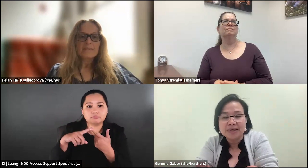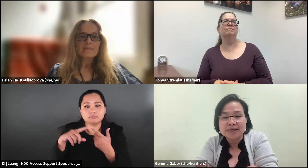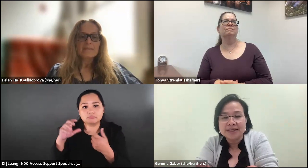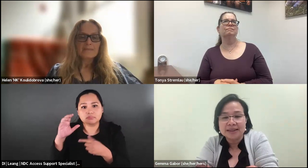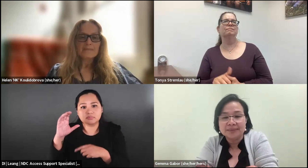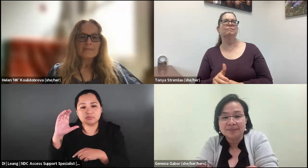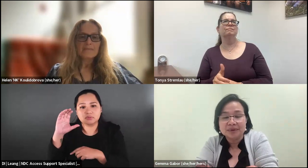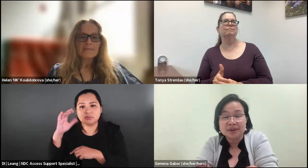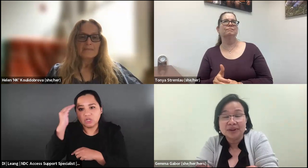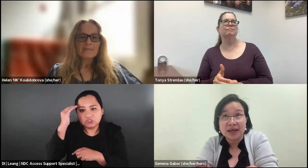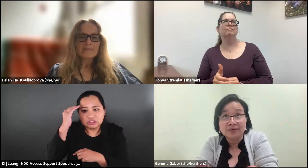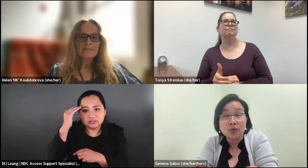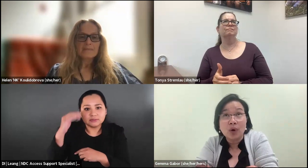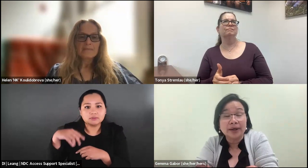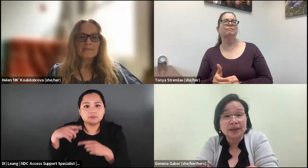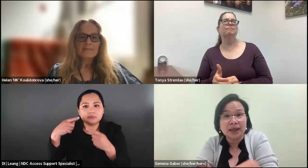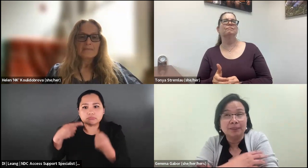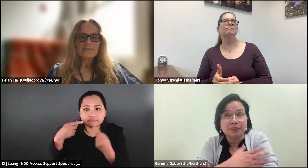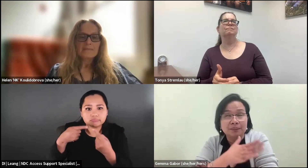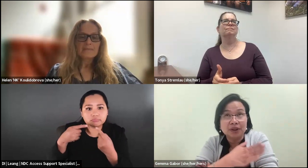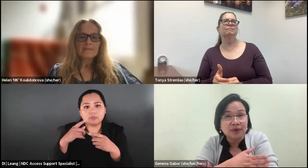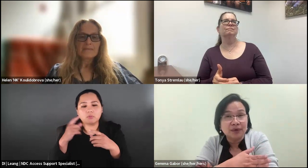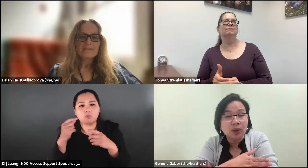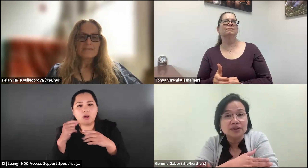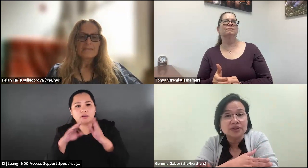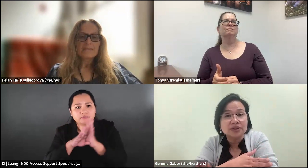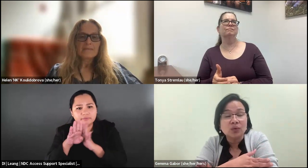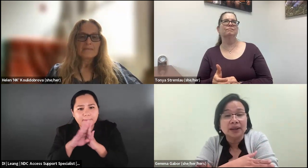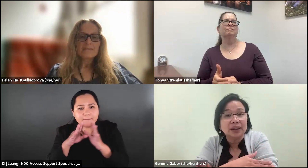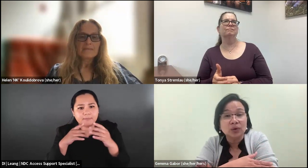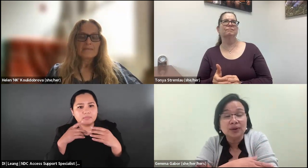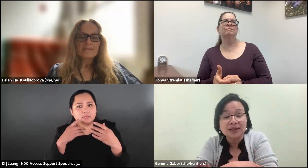meaning deaf who are not individuals who are not